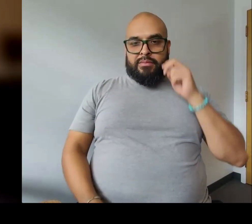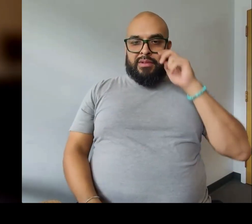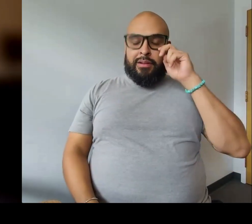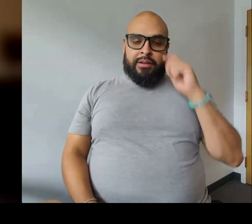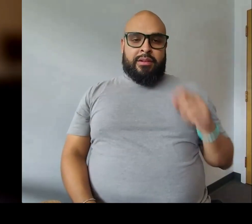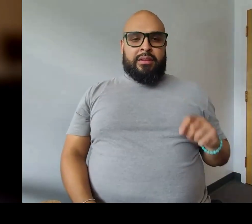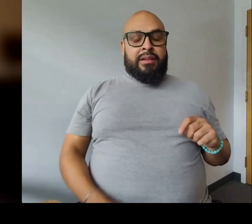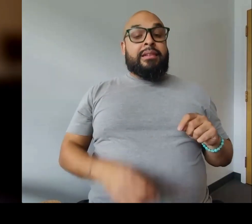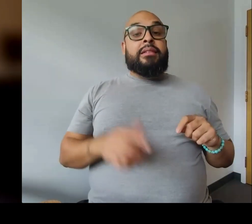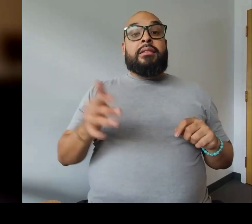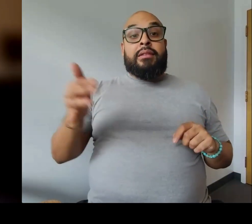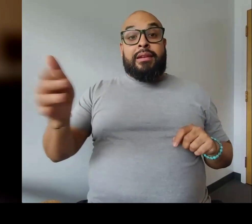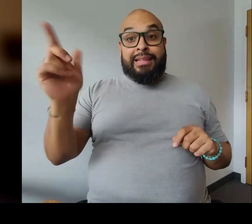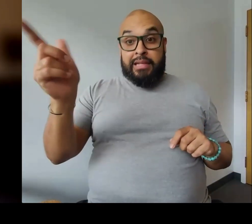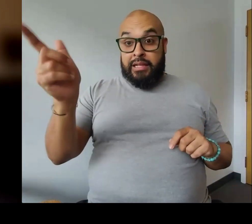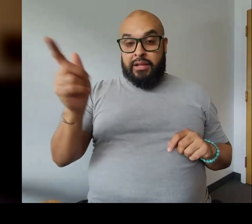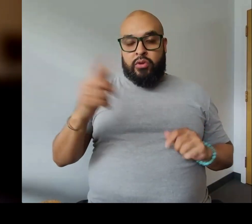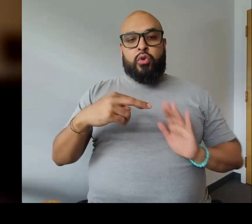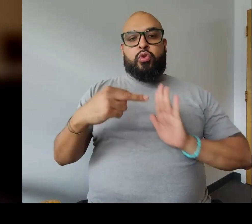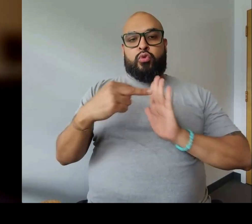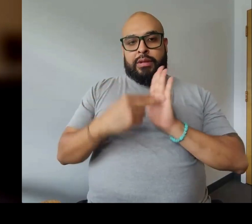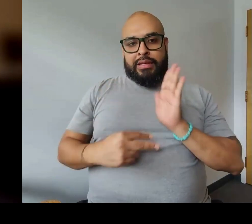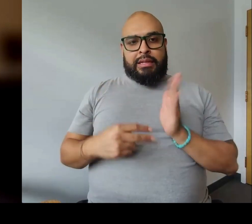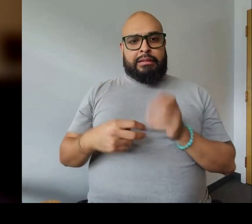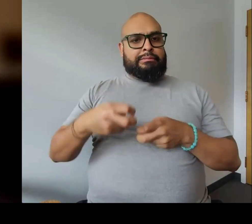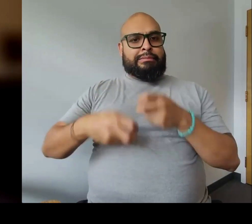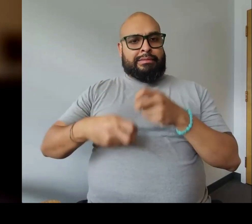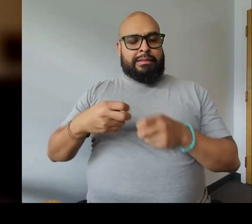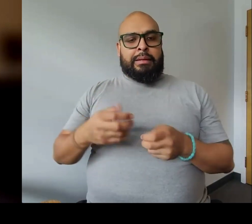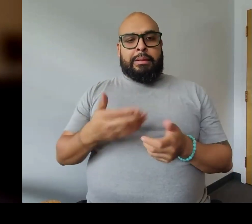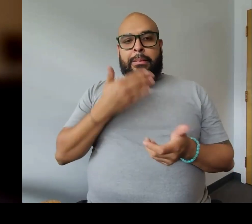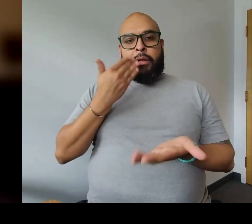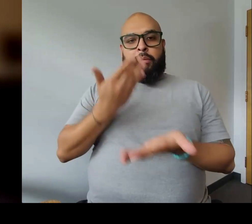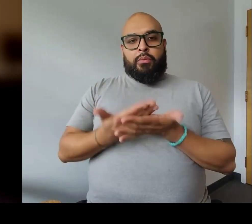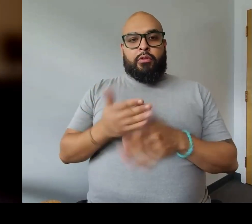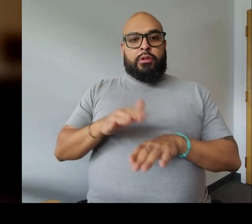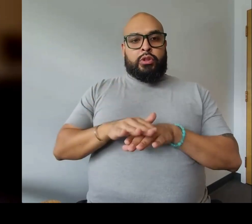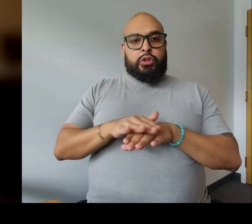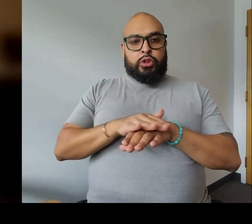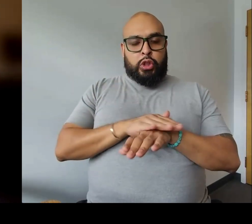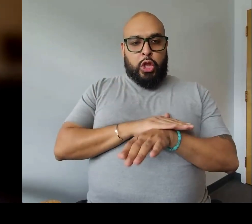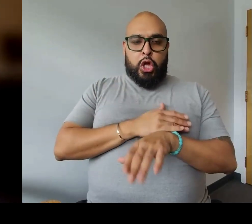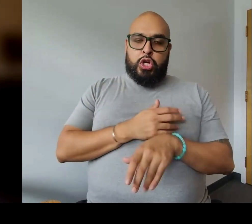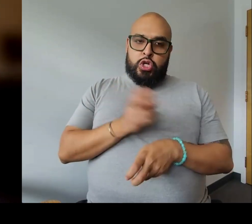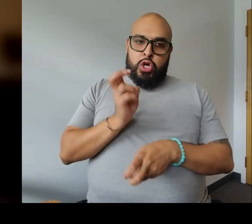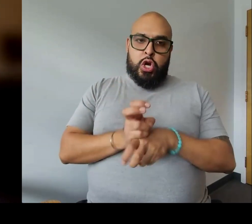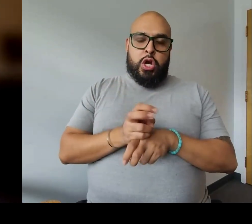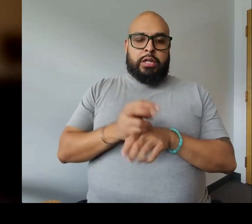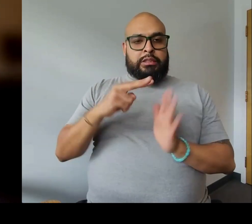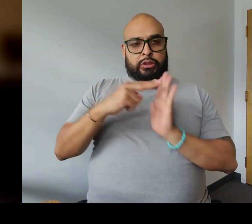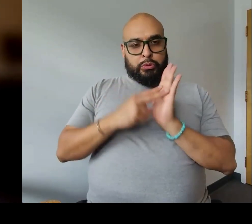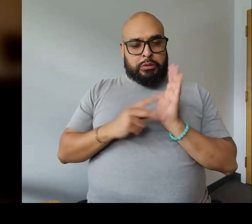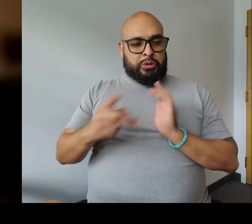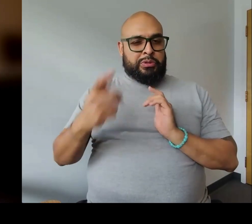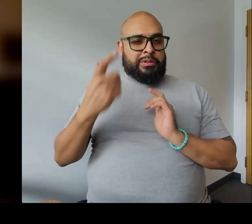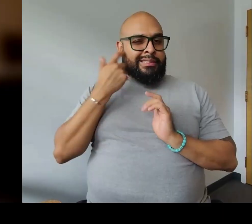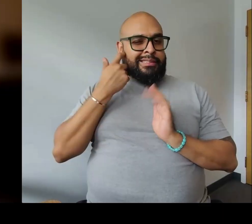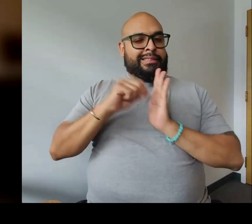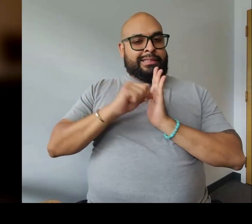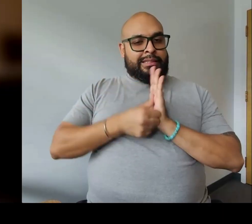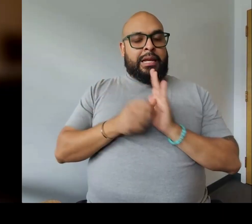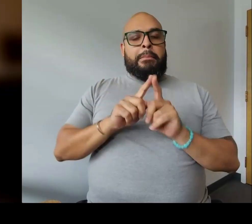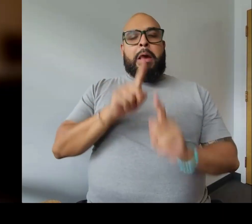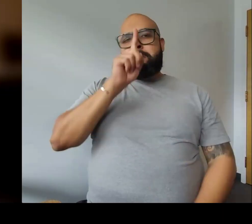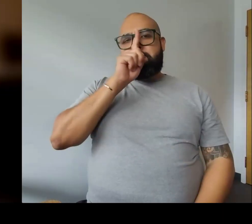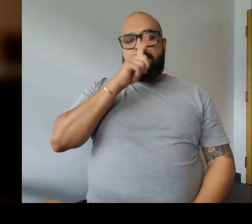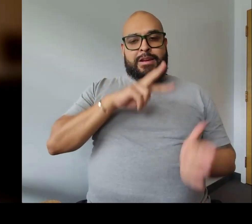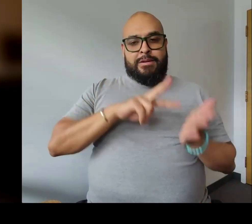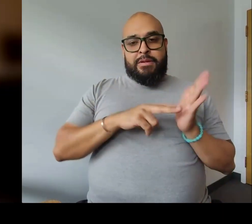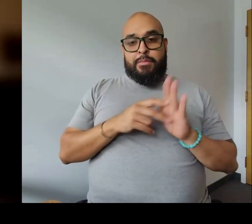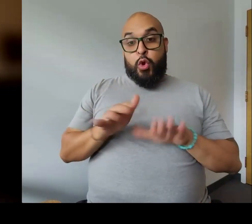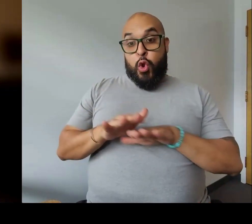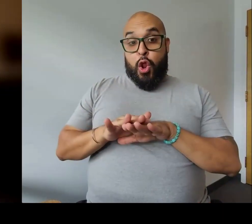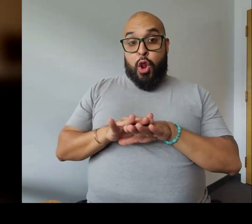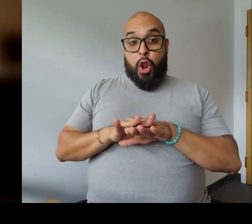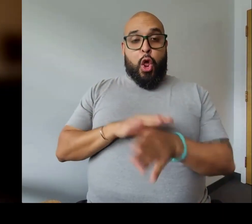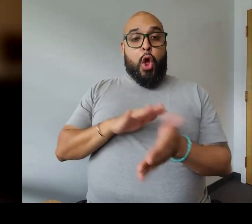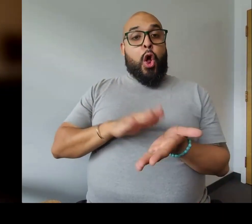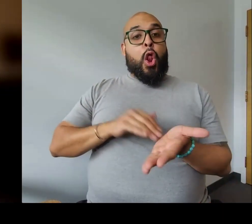And then later reading difficulties are better indicated by slow and labored reading like you highlighted, but not necessarily slowed learning to braille.